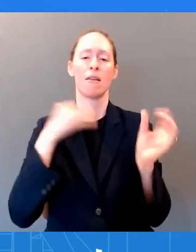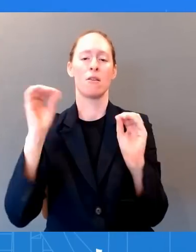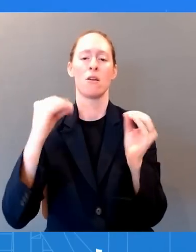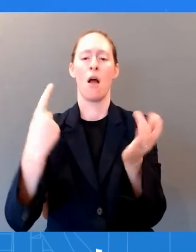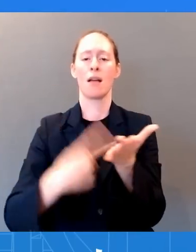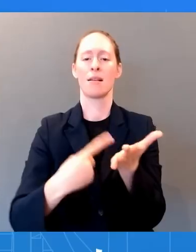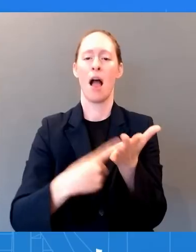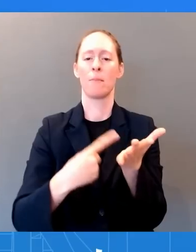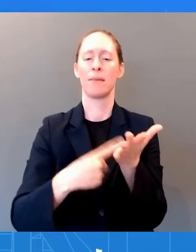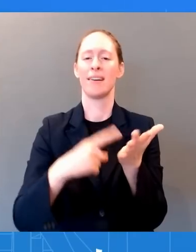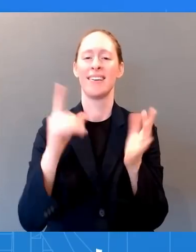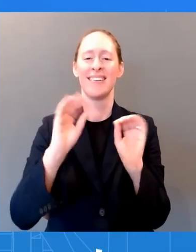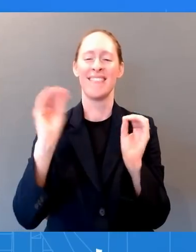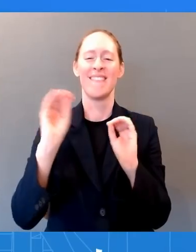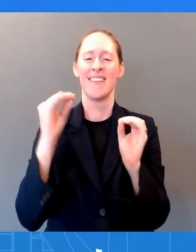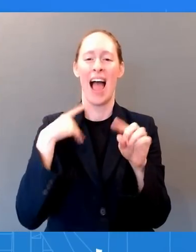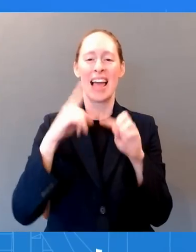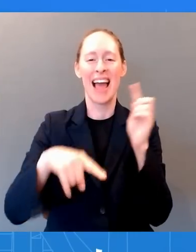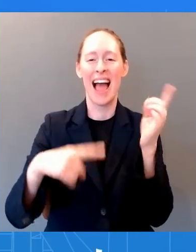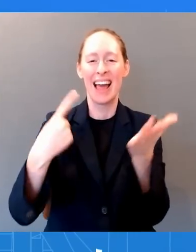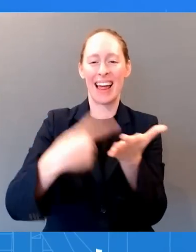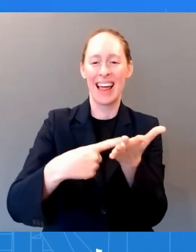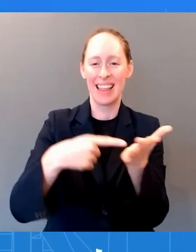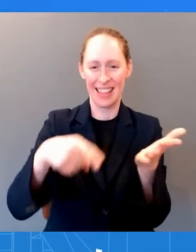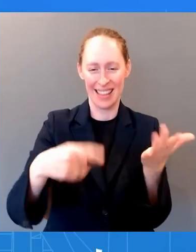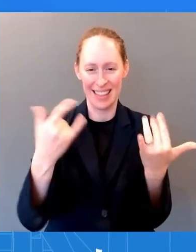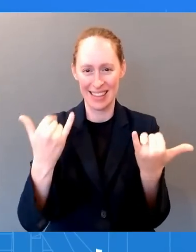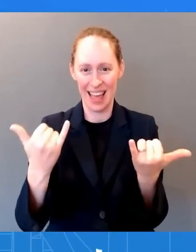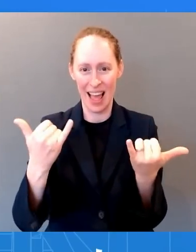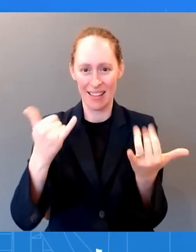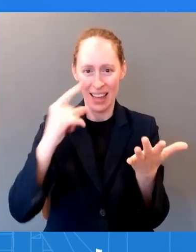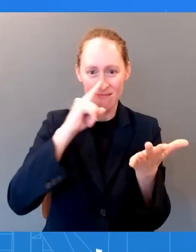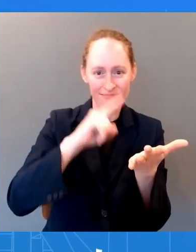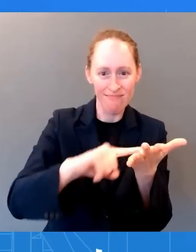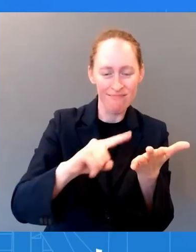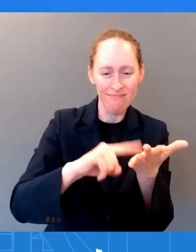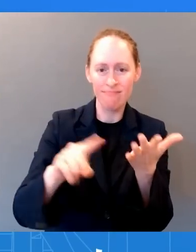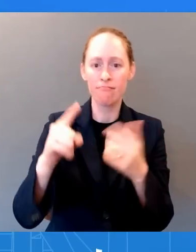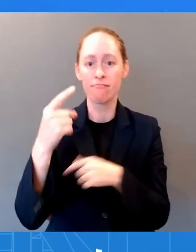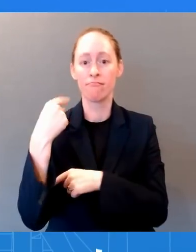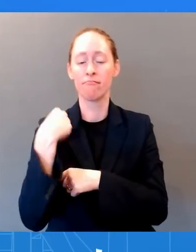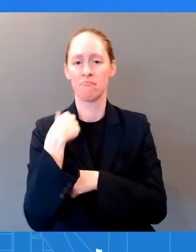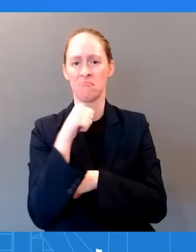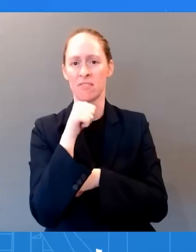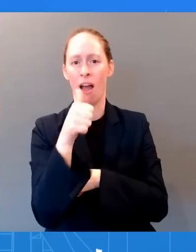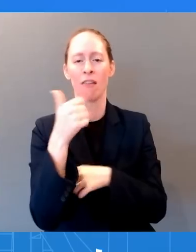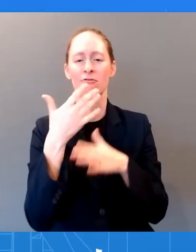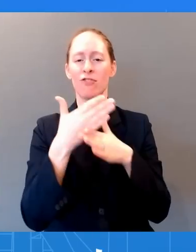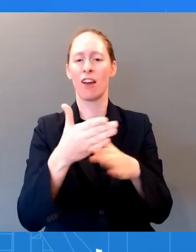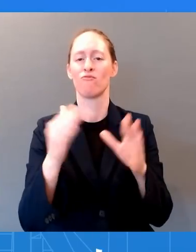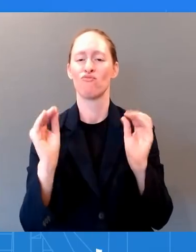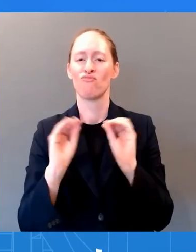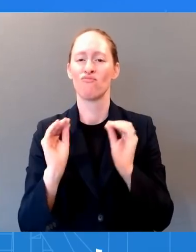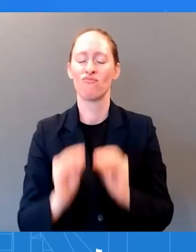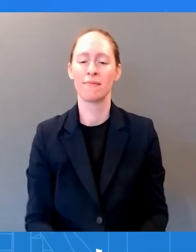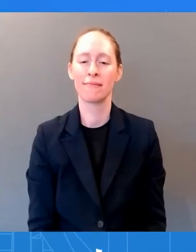PDB, we don't comment on that at all. But, you know, again, this is a part of an investigation.